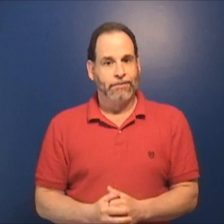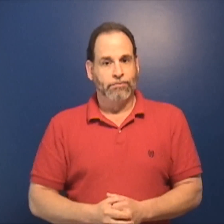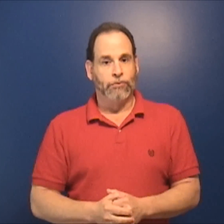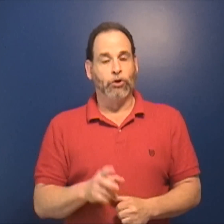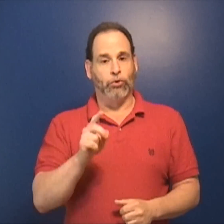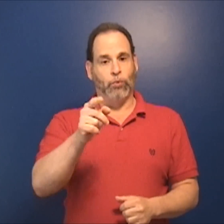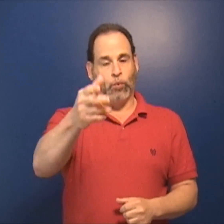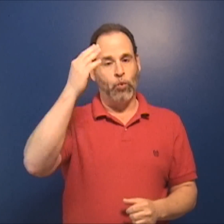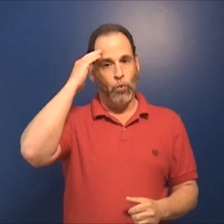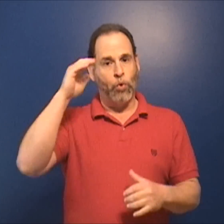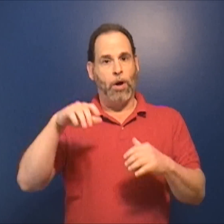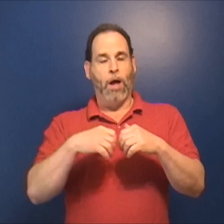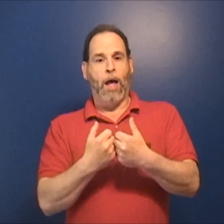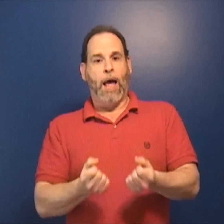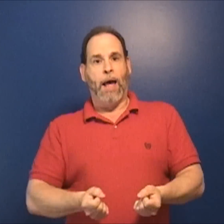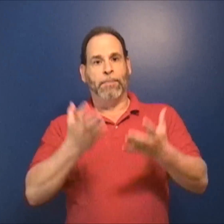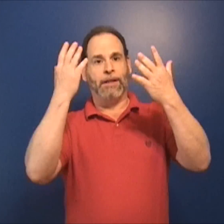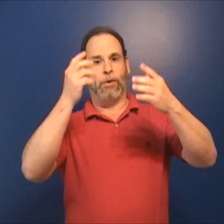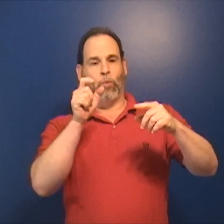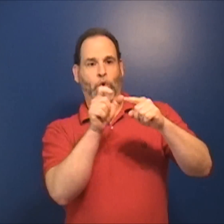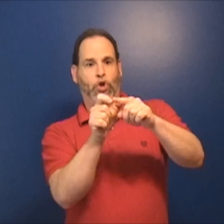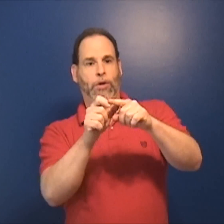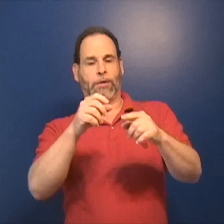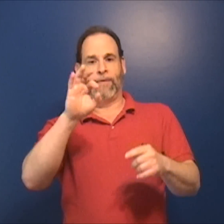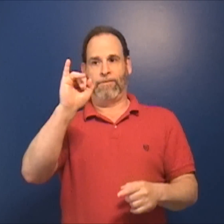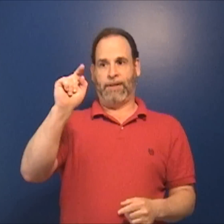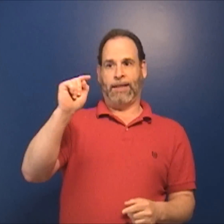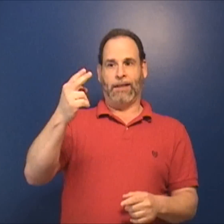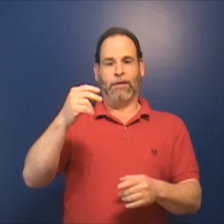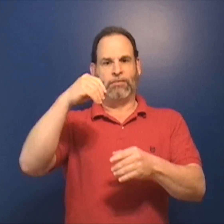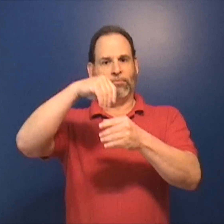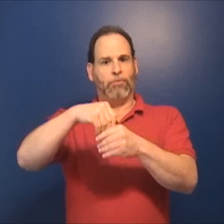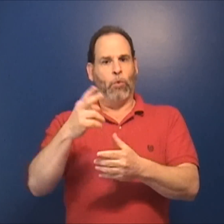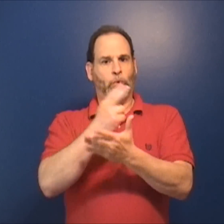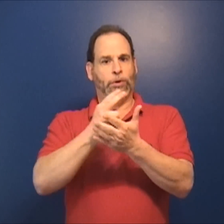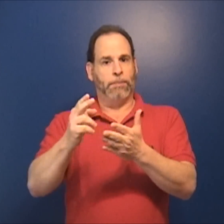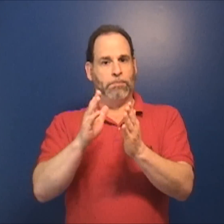Do you know how many "faith" words are in Holy Bible? 247